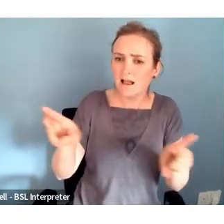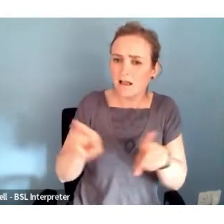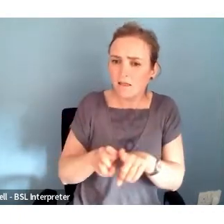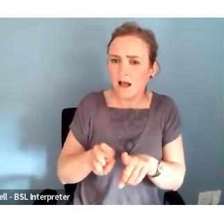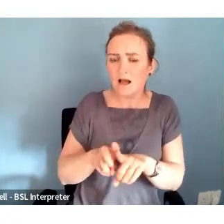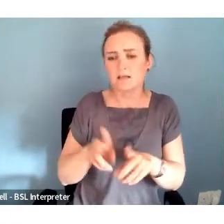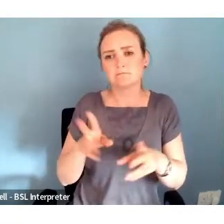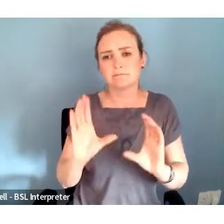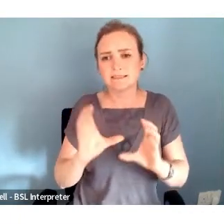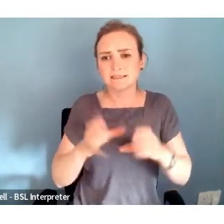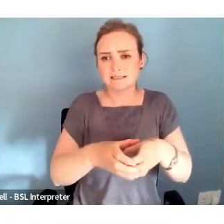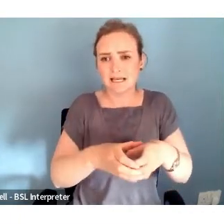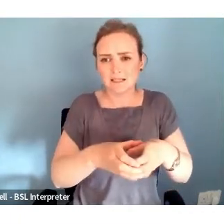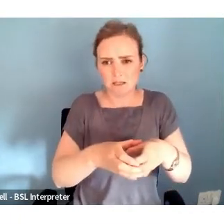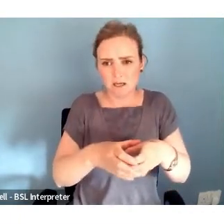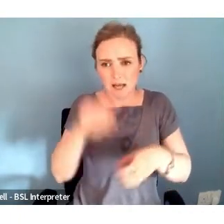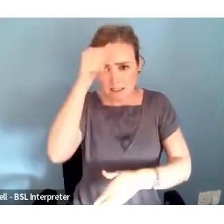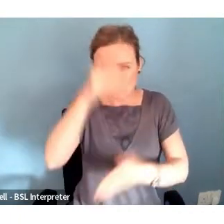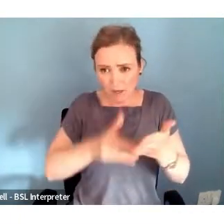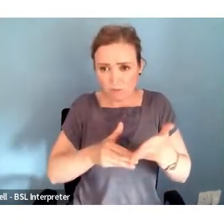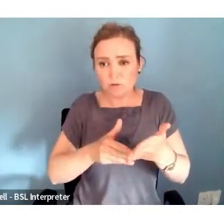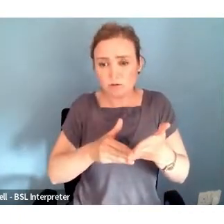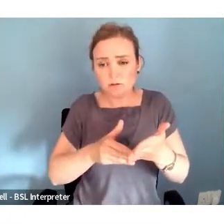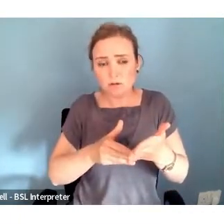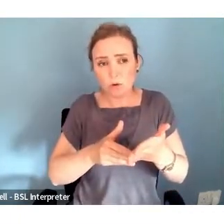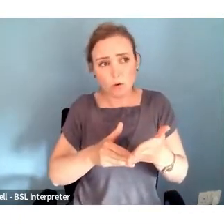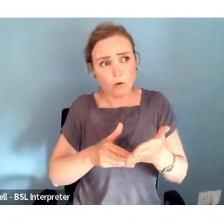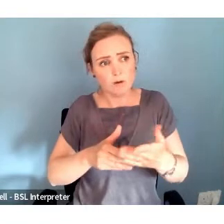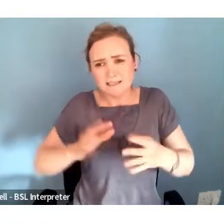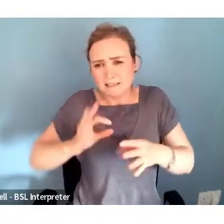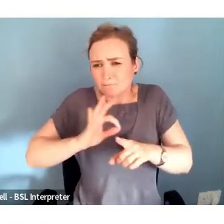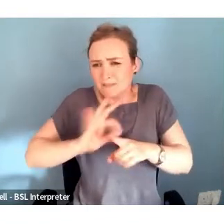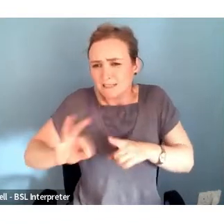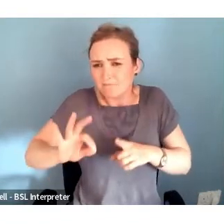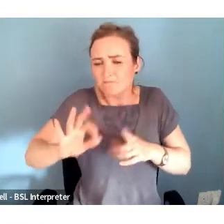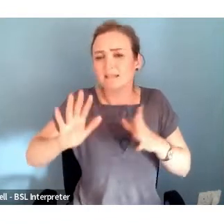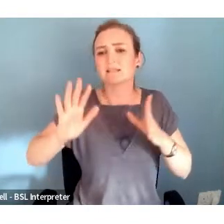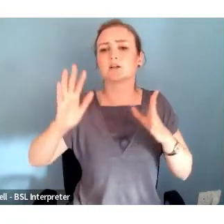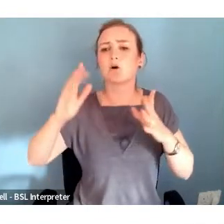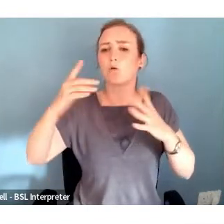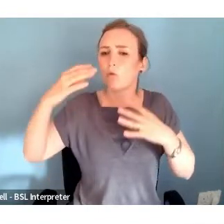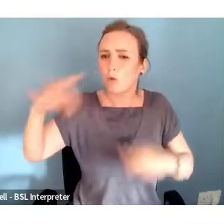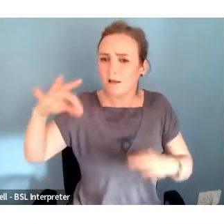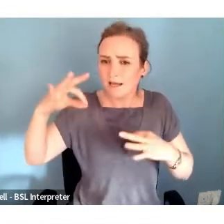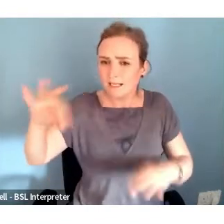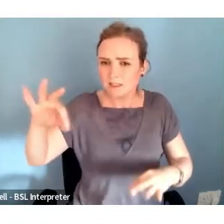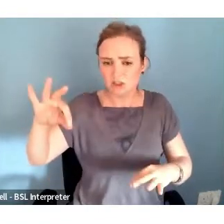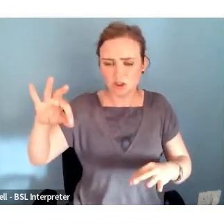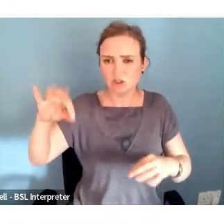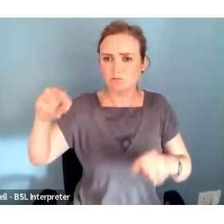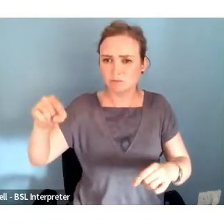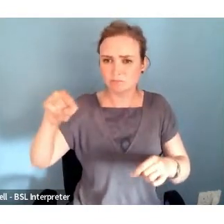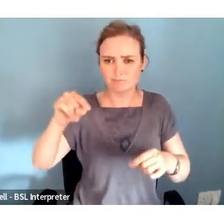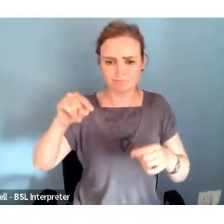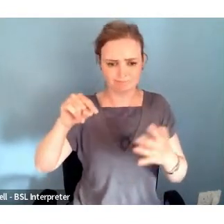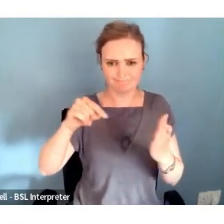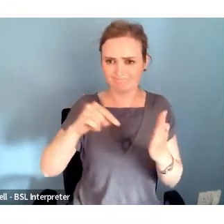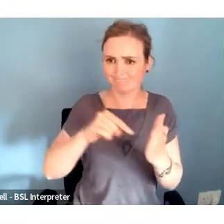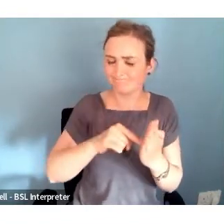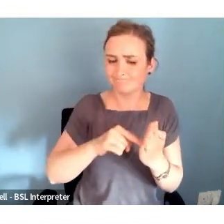experience or particular qualifications that actual ly aren't relevant to what the person will be doing in the role